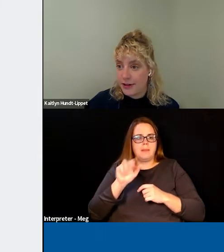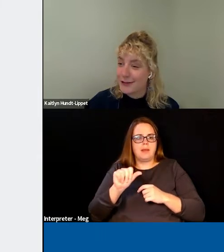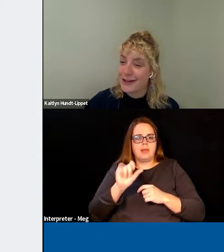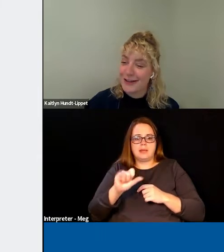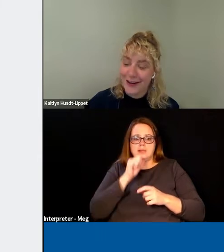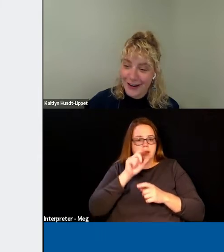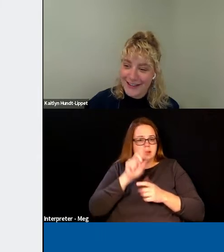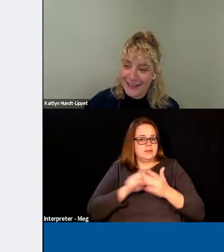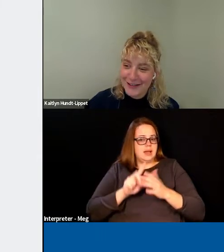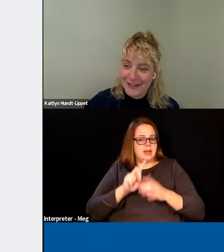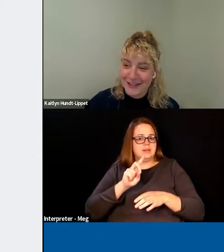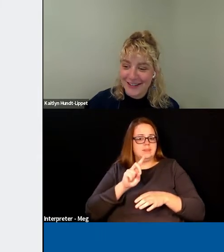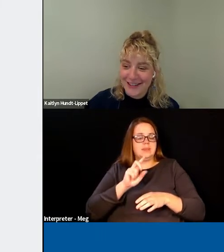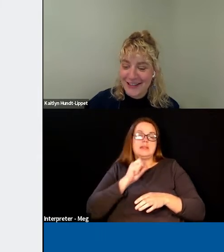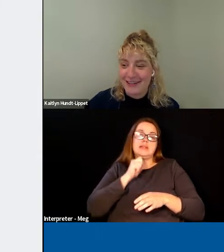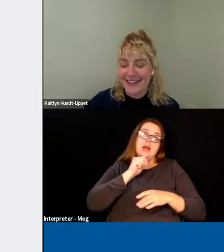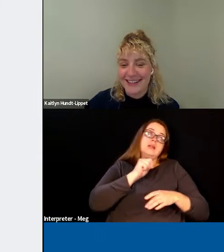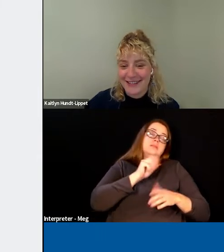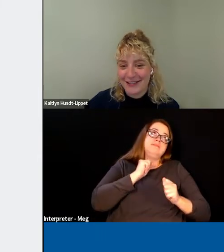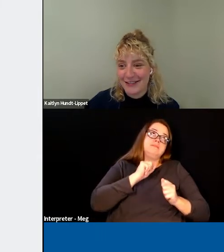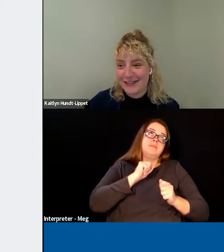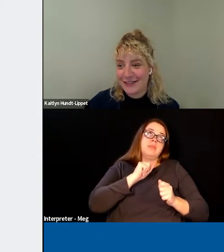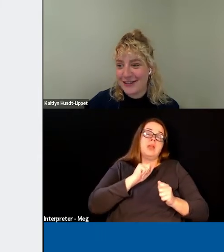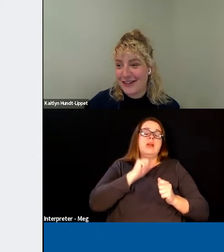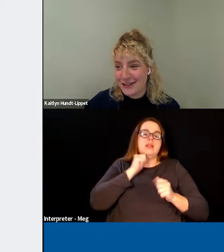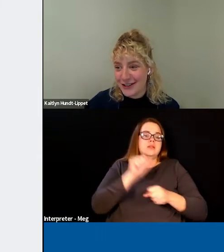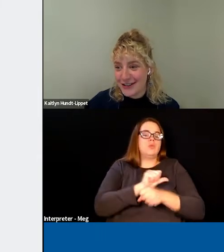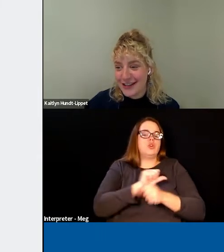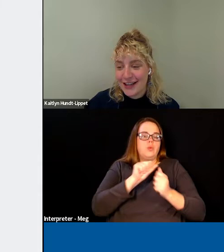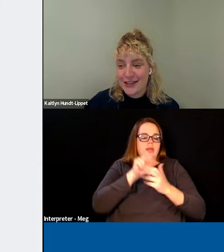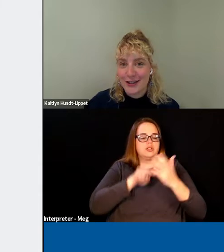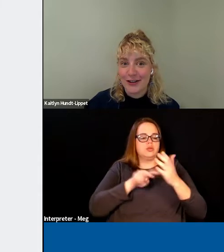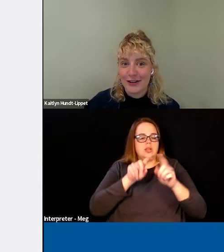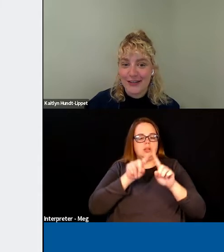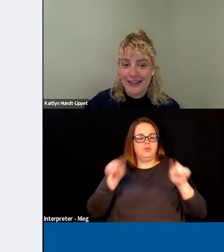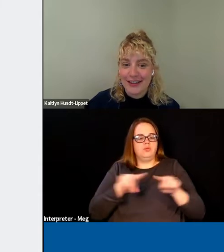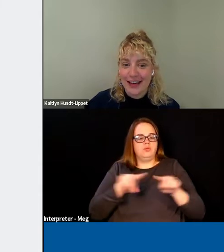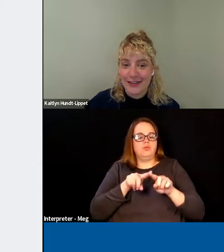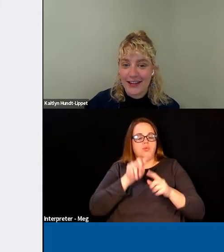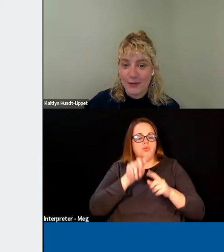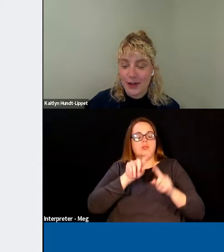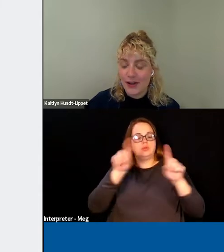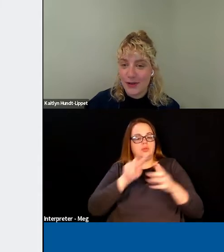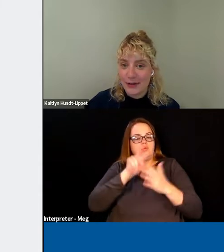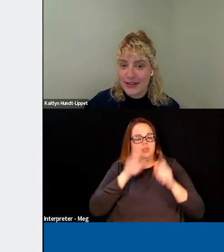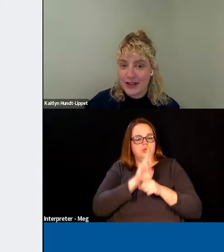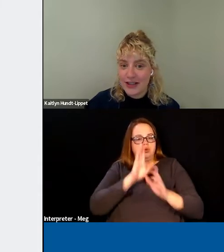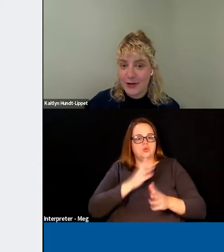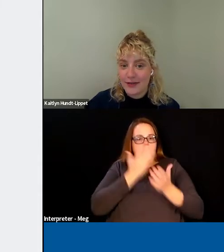well, it's not not designed to work with screen readers, but it doesn't work with screen reader users, so you have to kind of, when you're doing a research study,